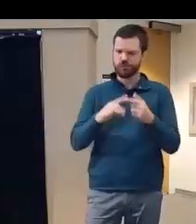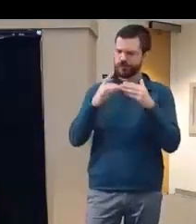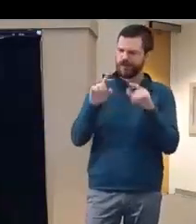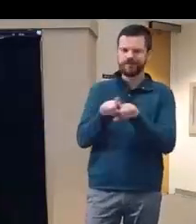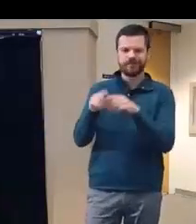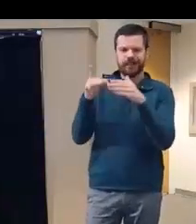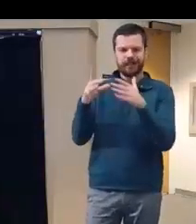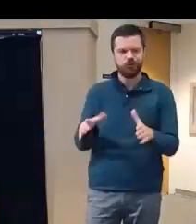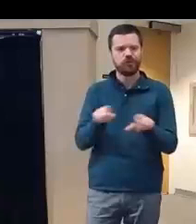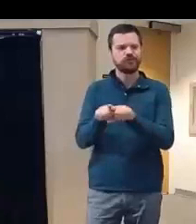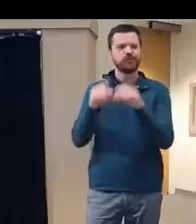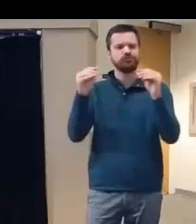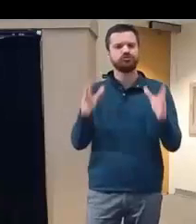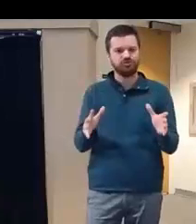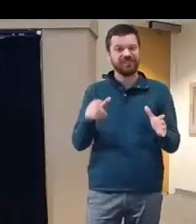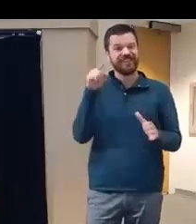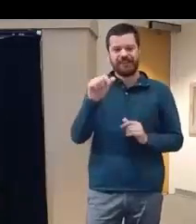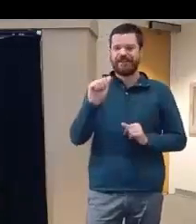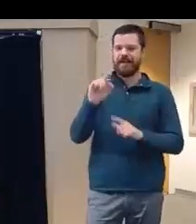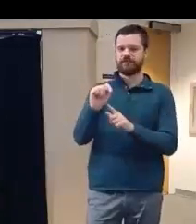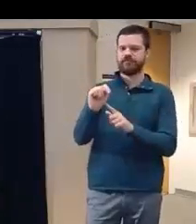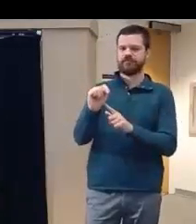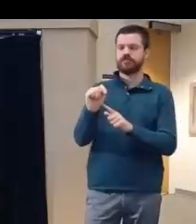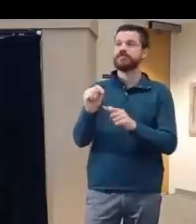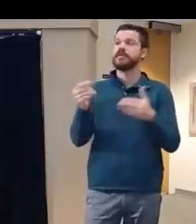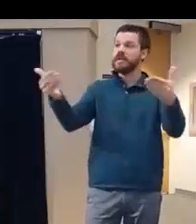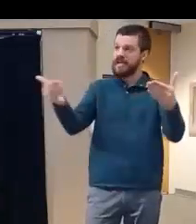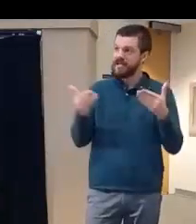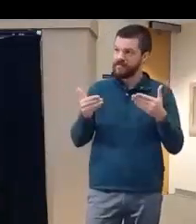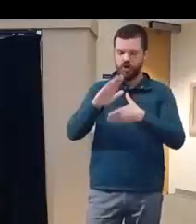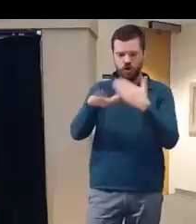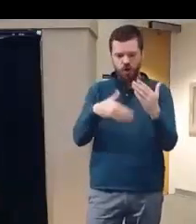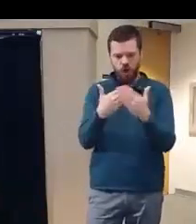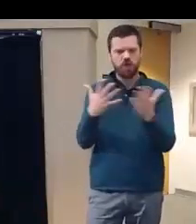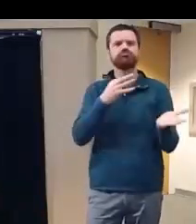as teachers it is this act of inviting all of us to look outwards and through windows